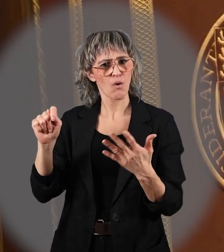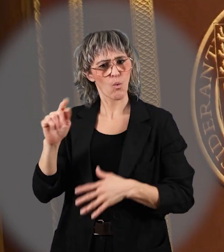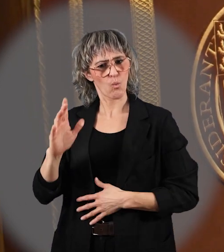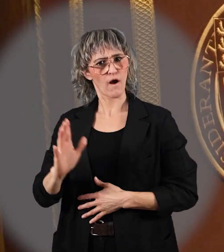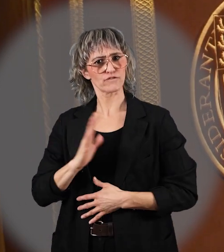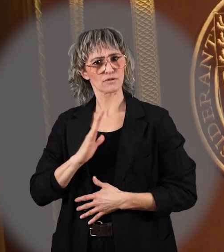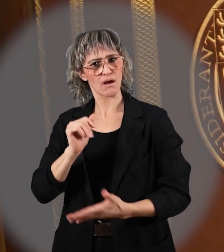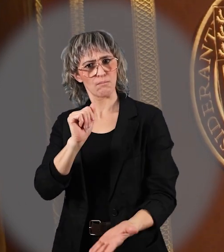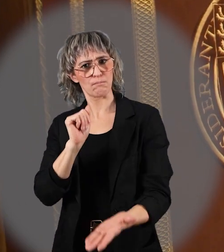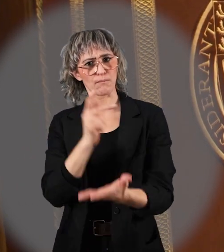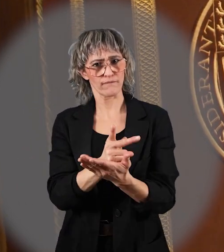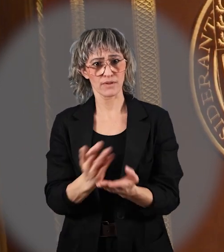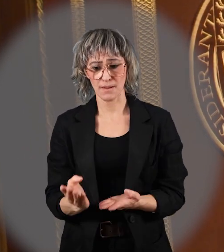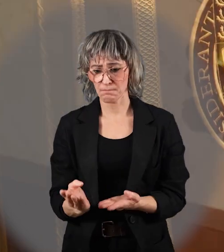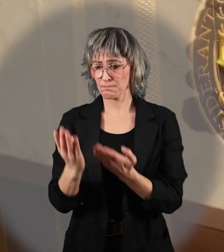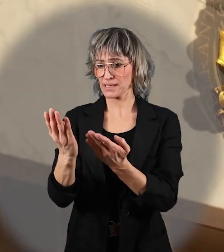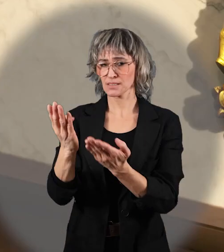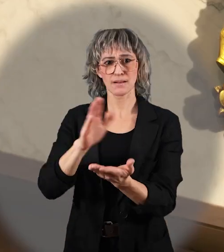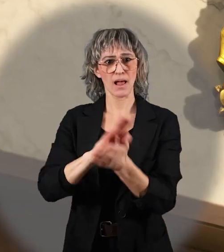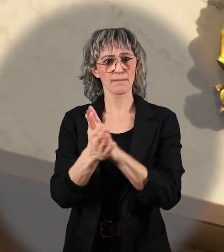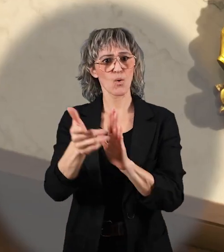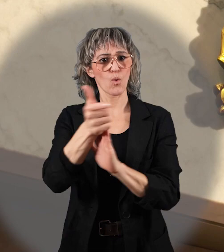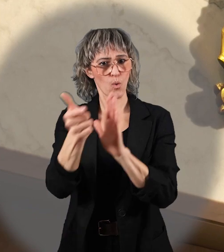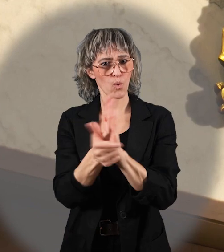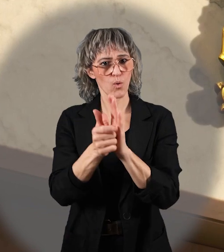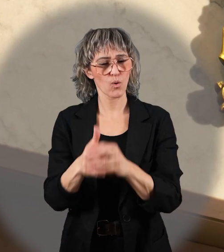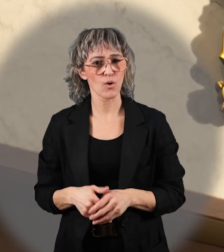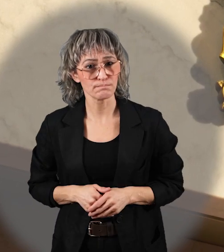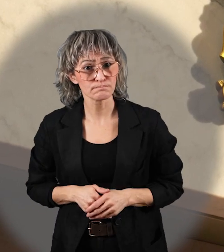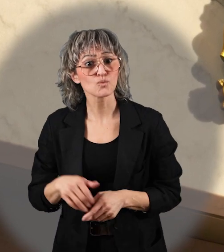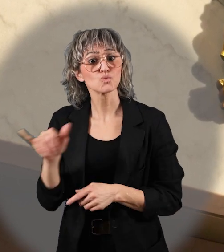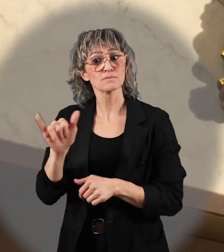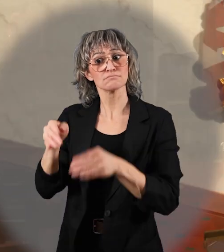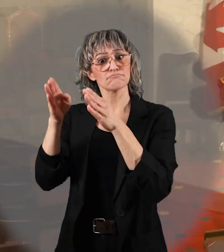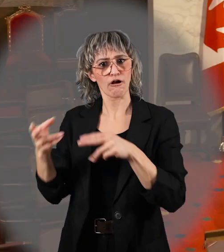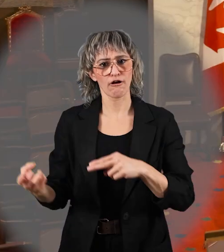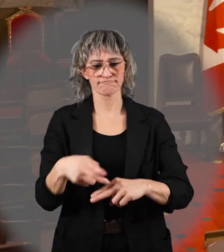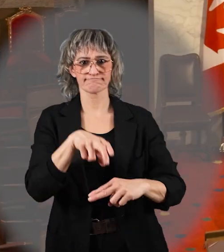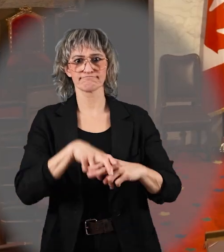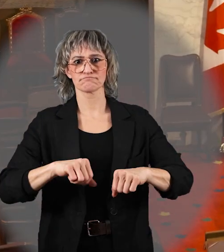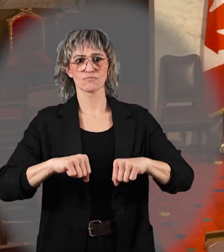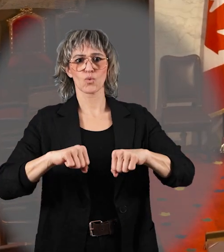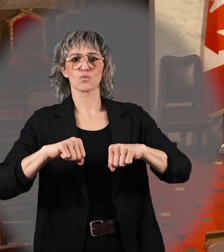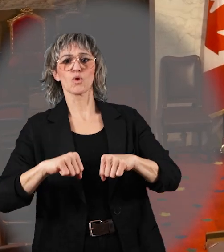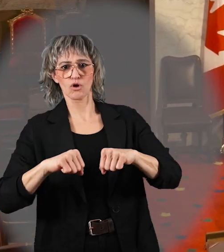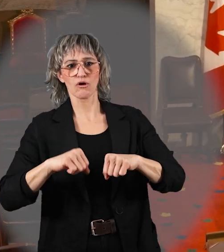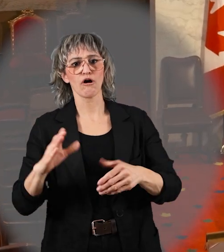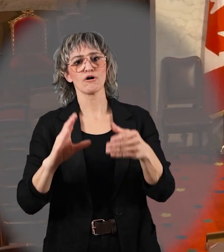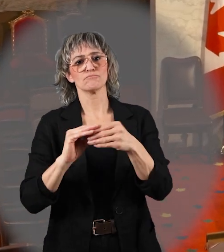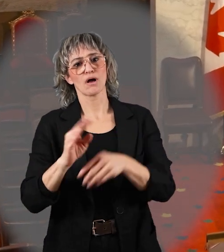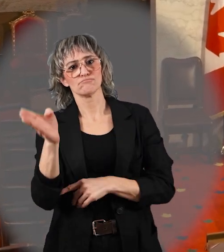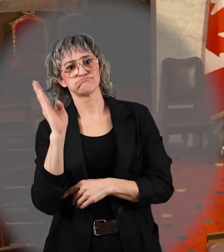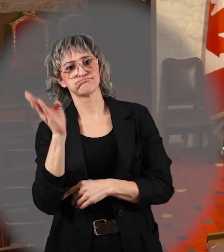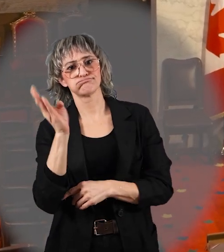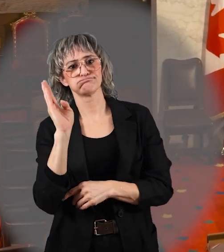to give Royal Assent to bills - the official approval that makes them law.